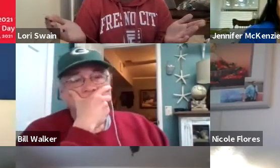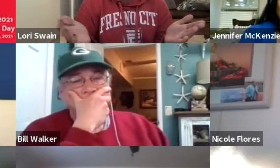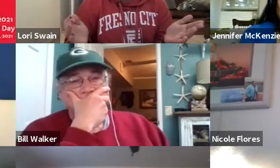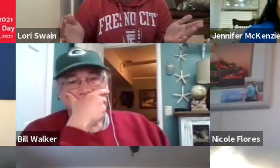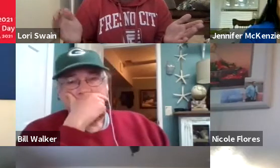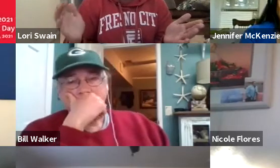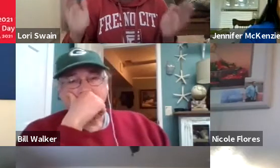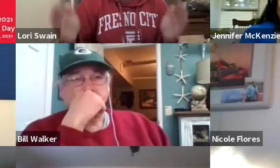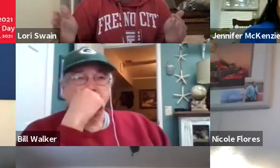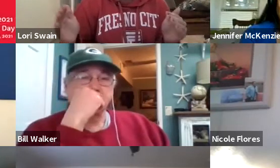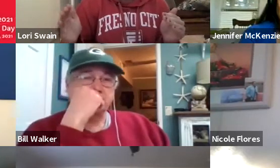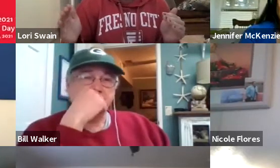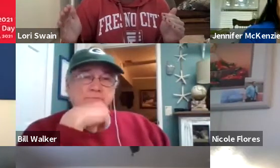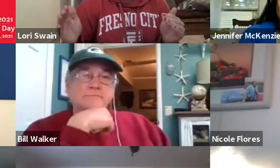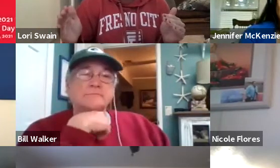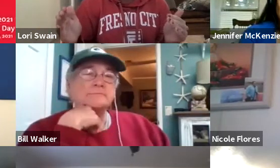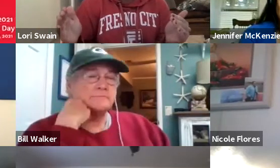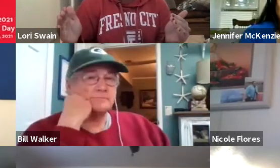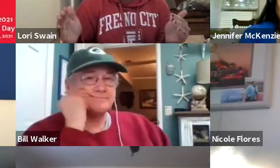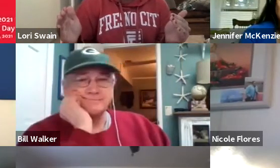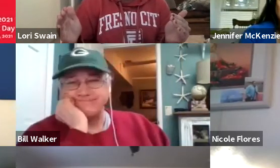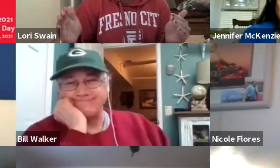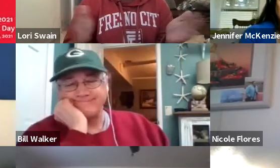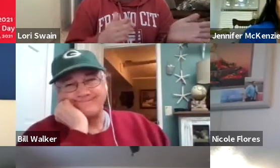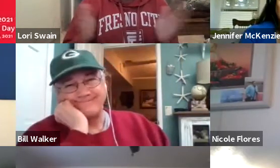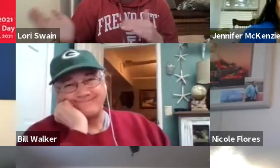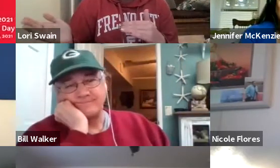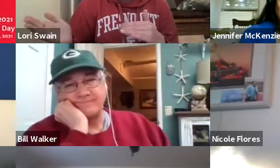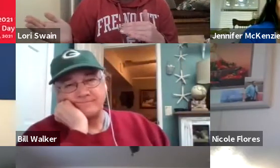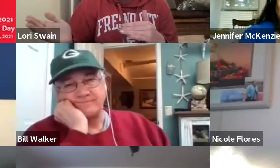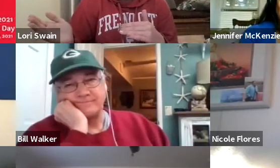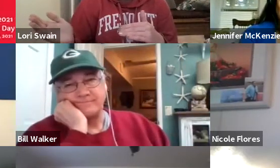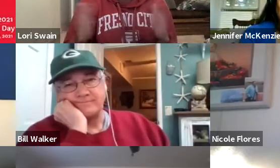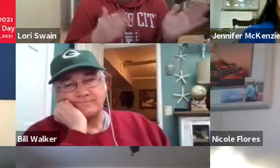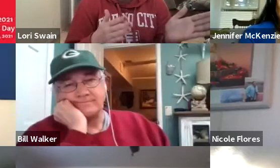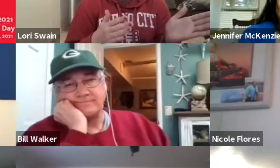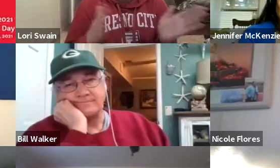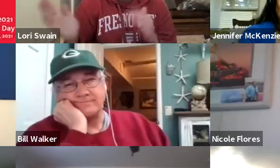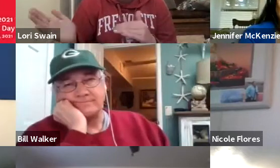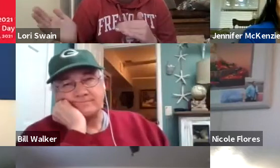you know, 26 units, it should be done in a year. And it's like, Okay, well, which class needs to go first, and which one needs to go